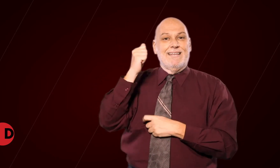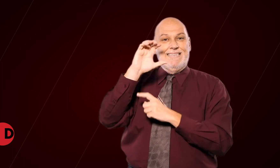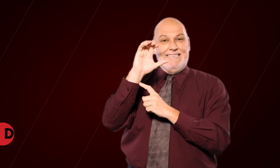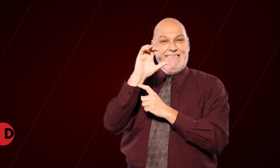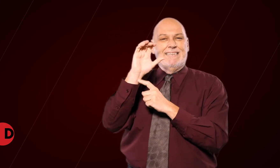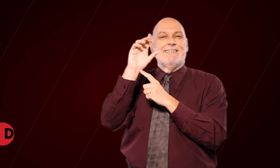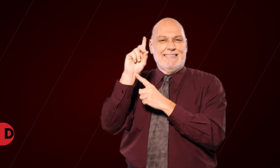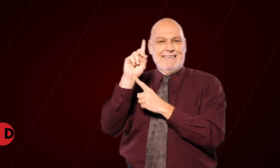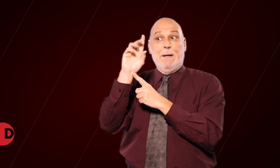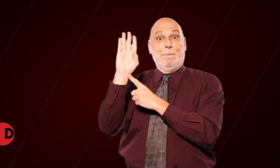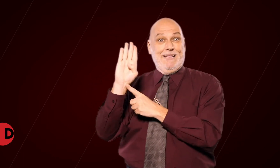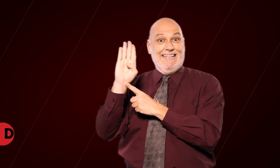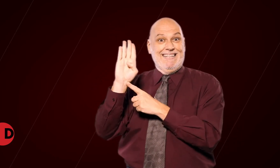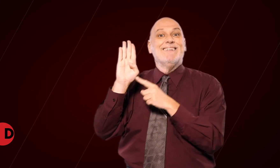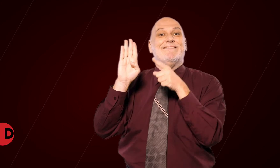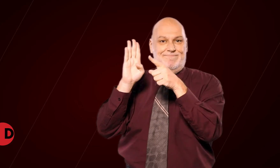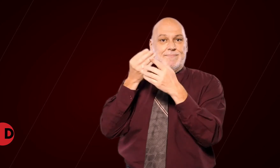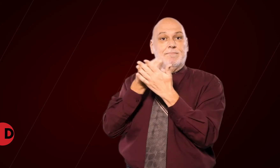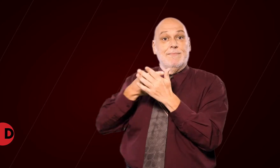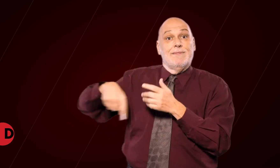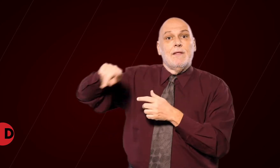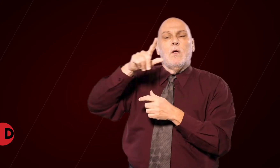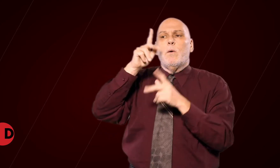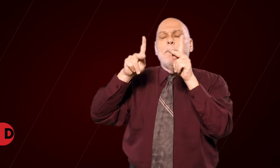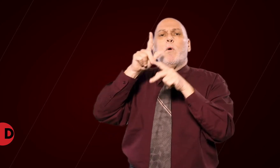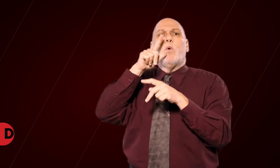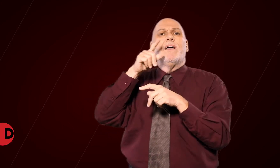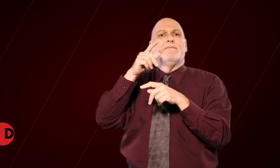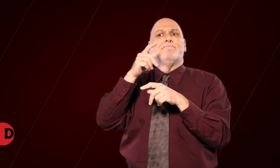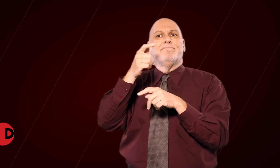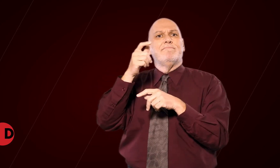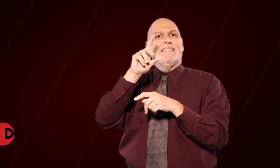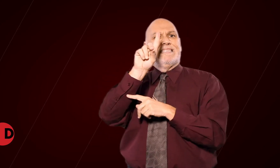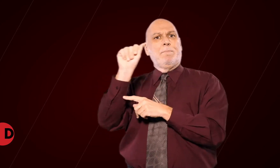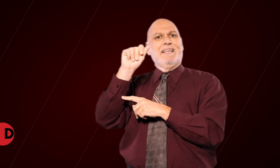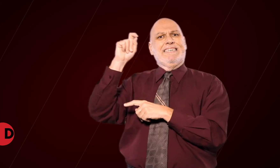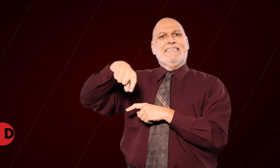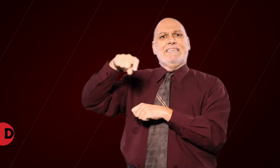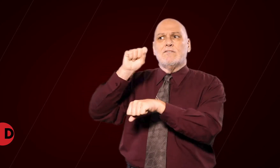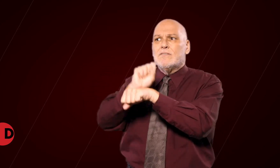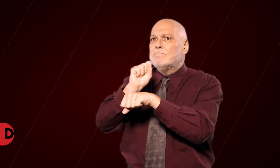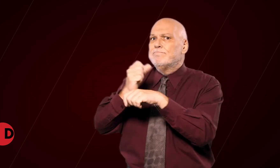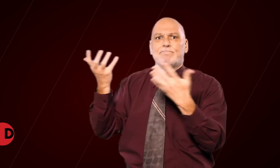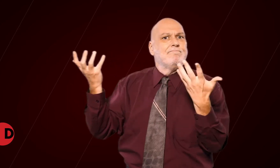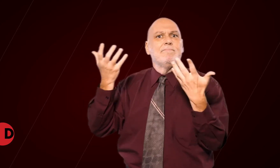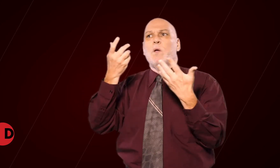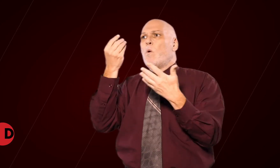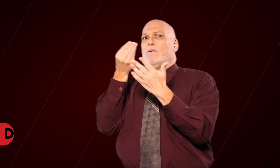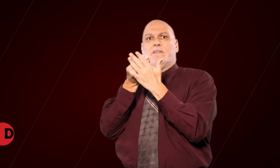a “Canadian Disability Benefit” for people with disabilities